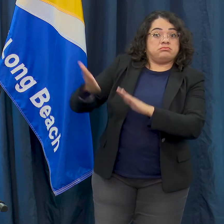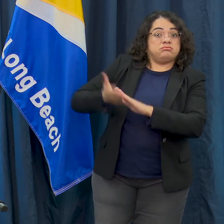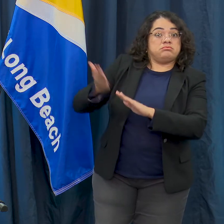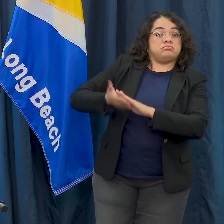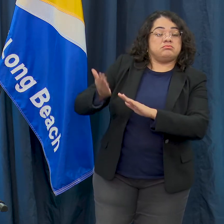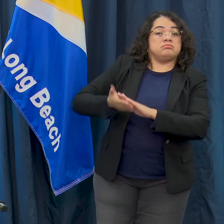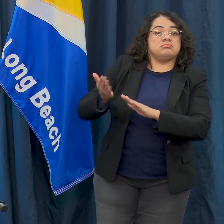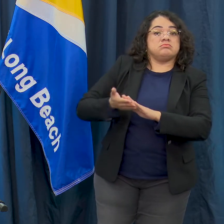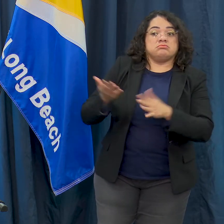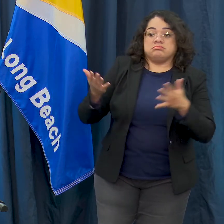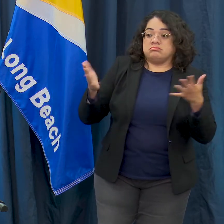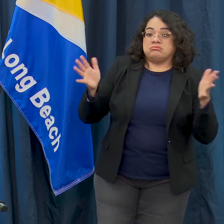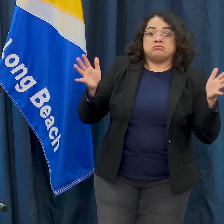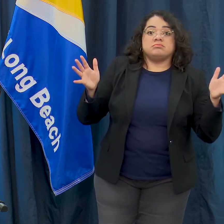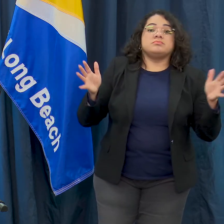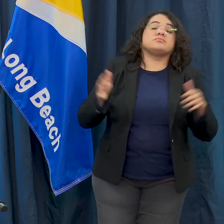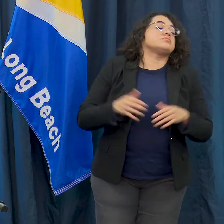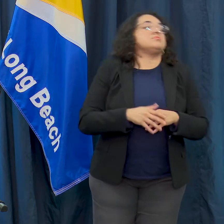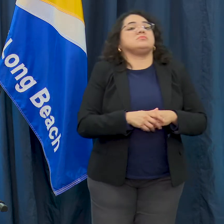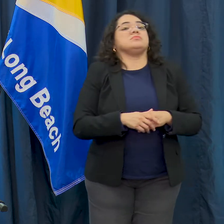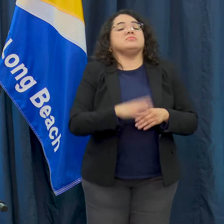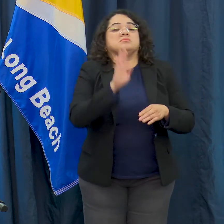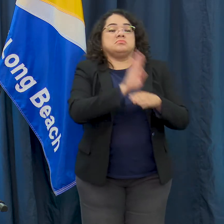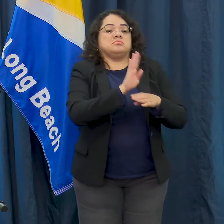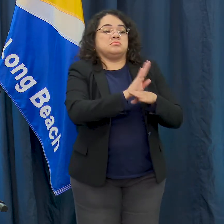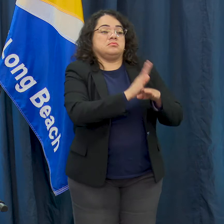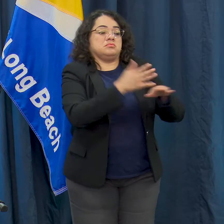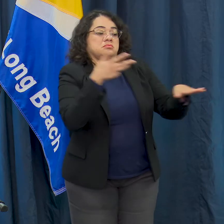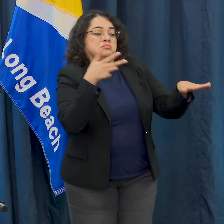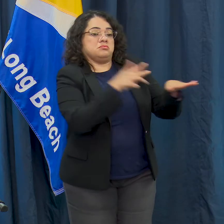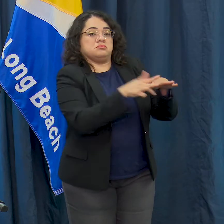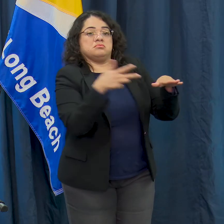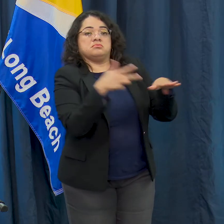almost complete and the retail curbside pieces complete I